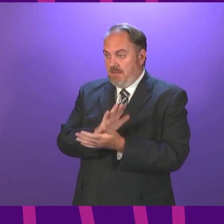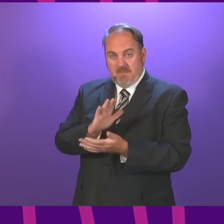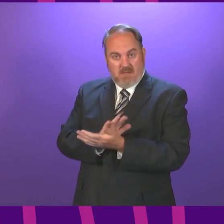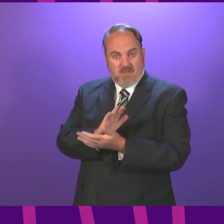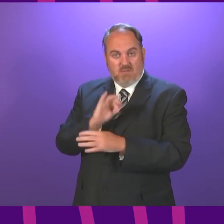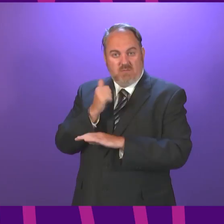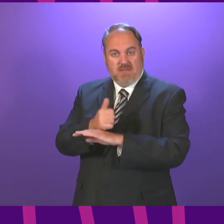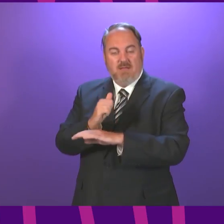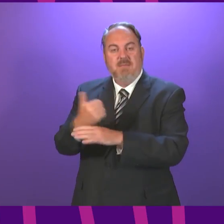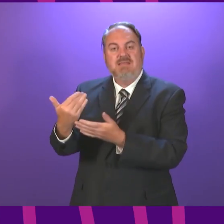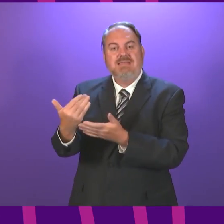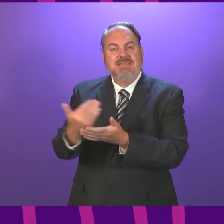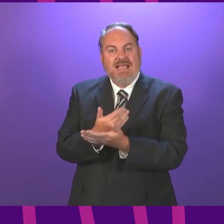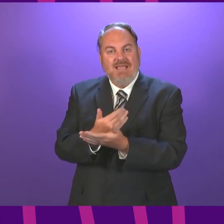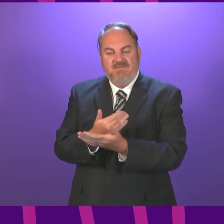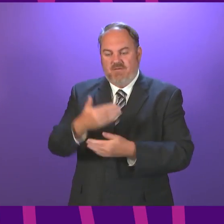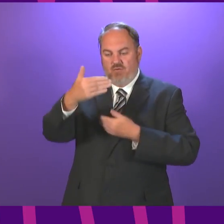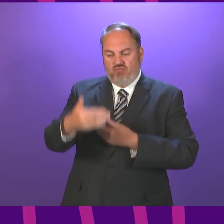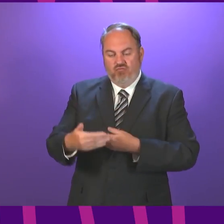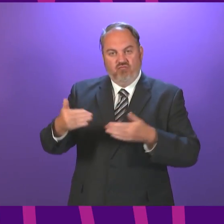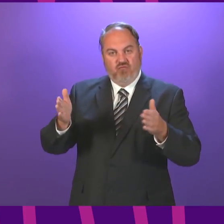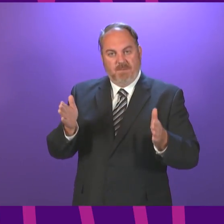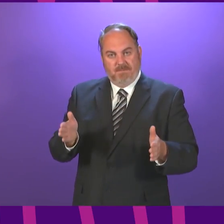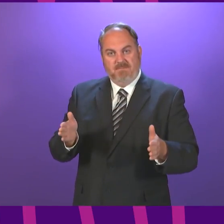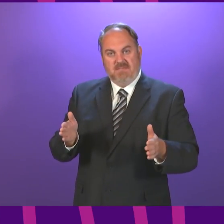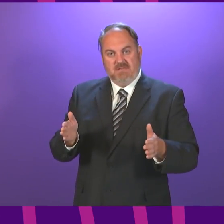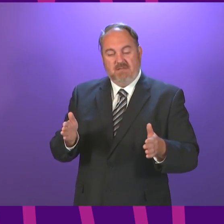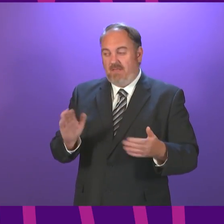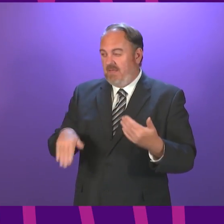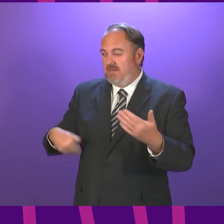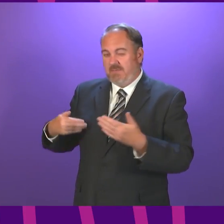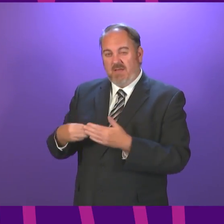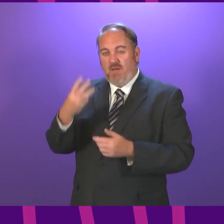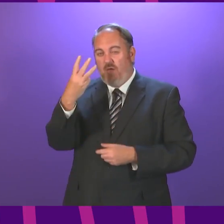of safe consumption rooms. That view is based on 30 years of evidence. There are 100 drug